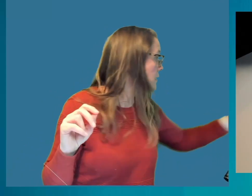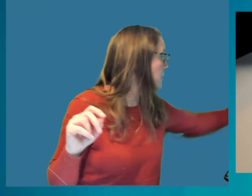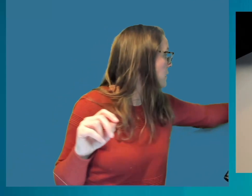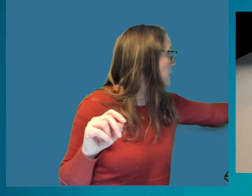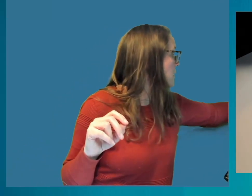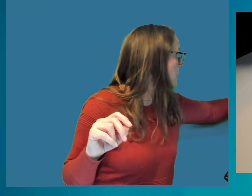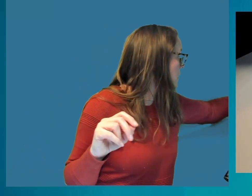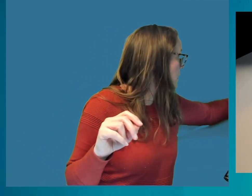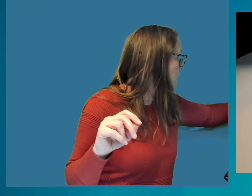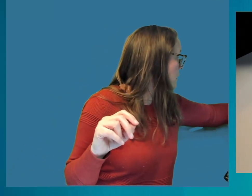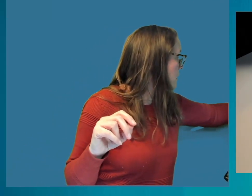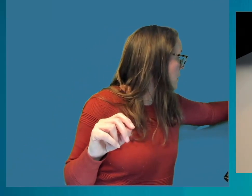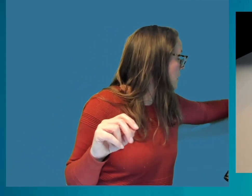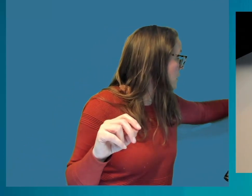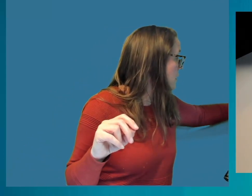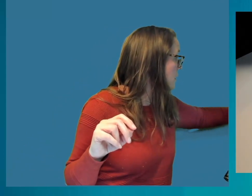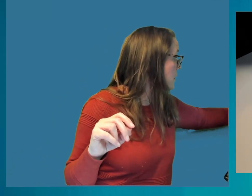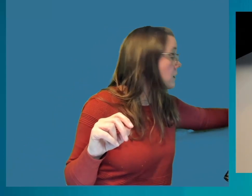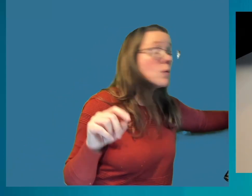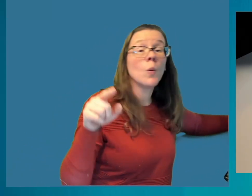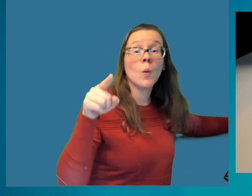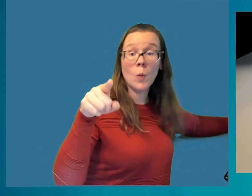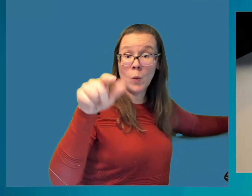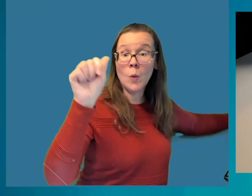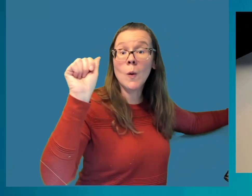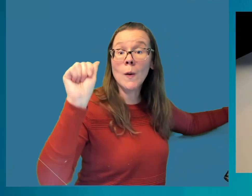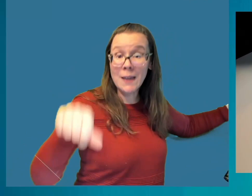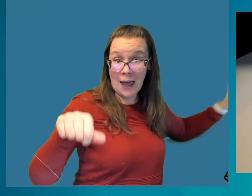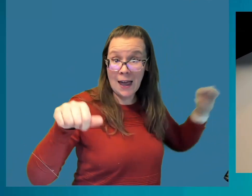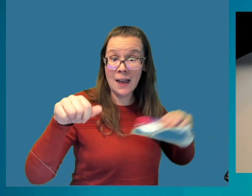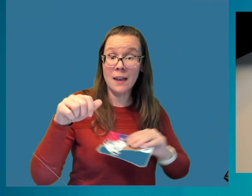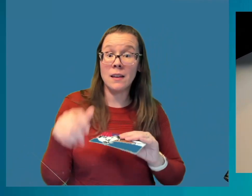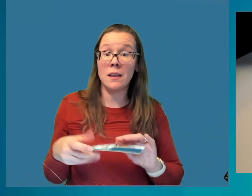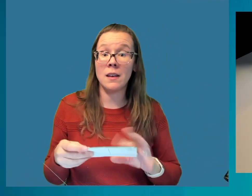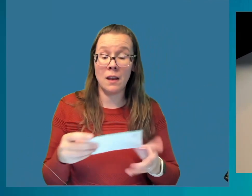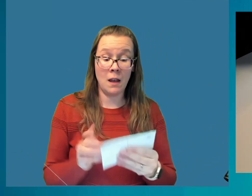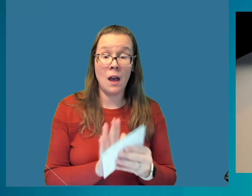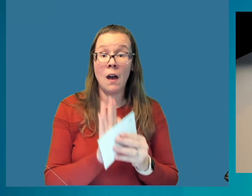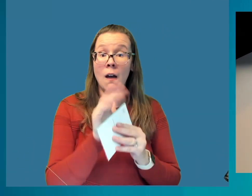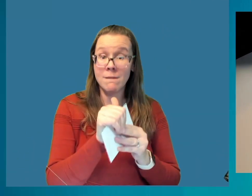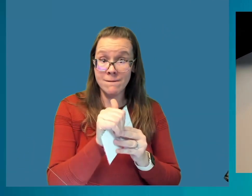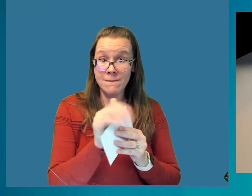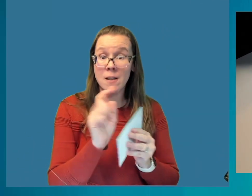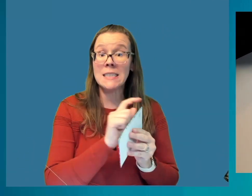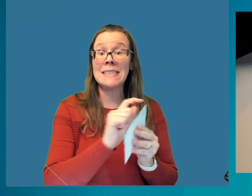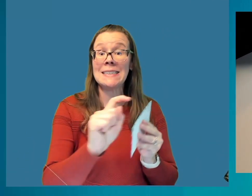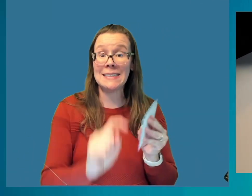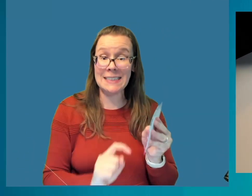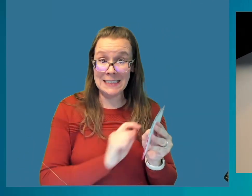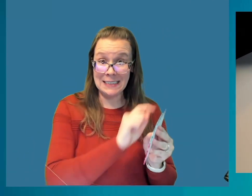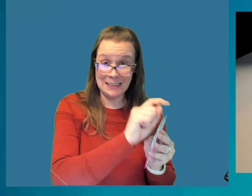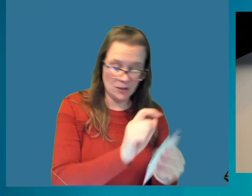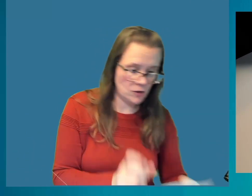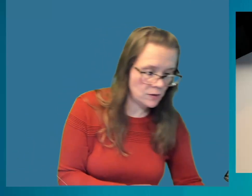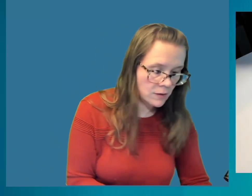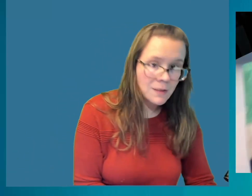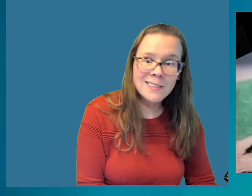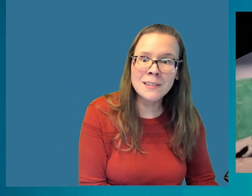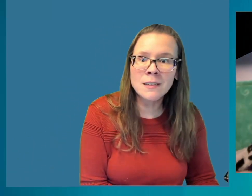And so, as you finish your postcard using my process, there are two options. Both of them